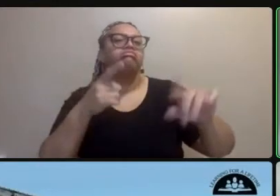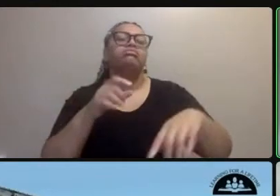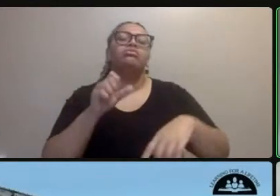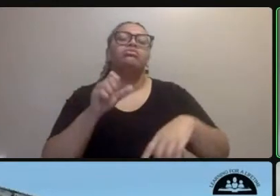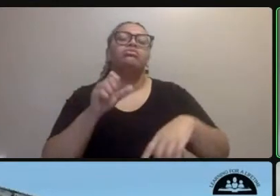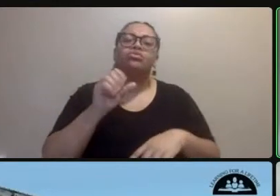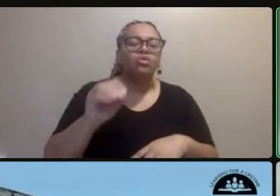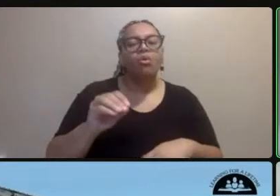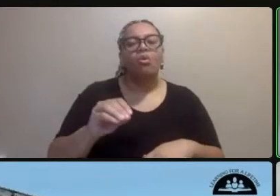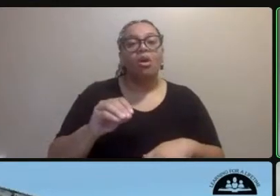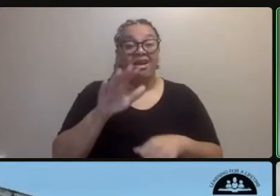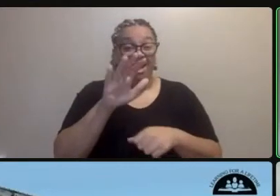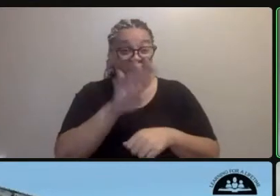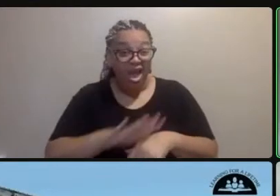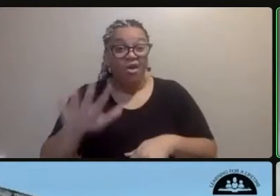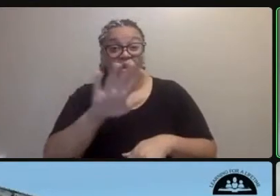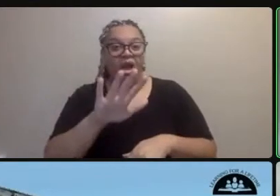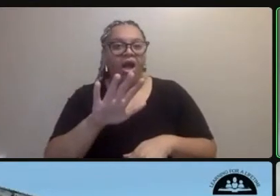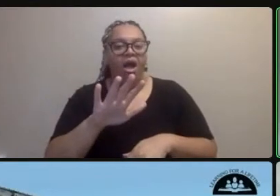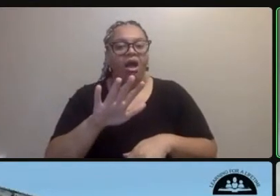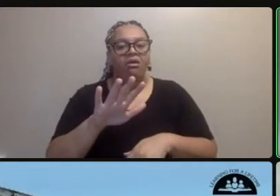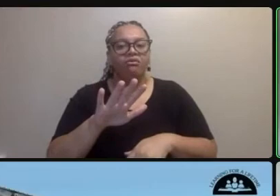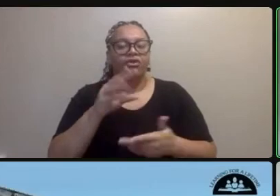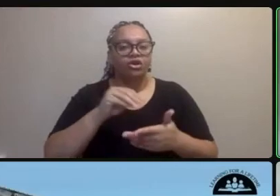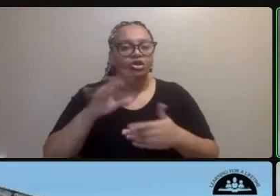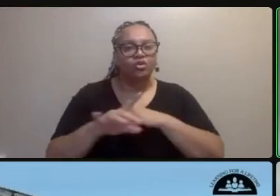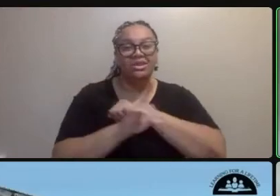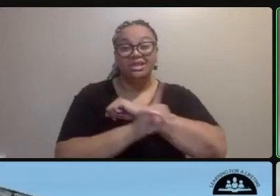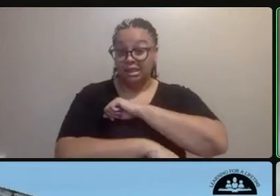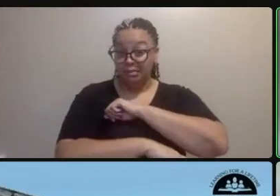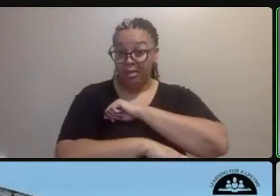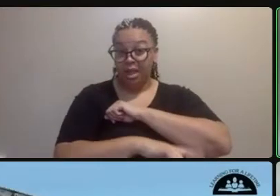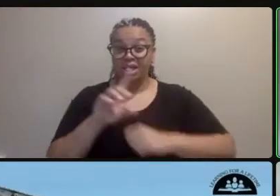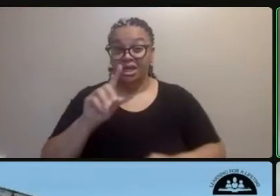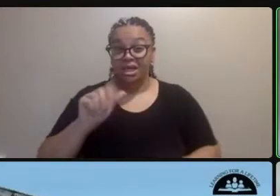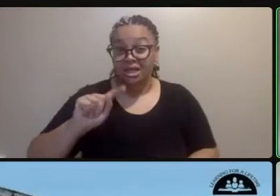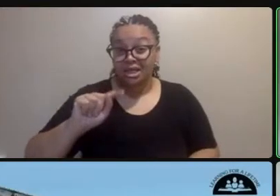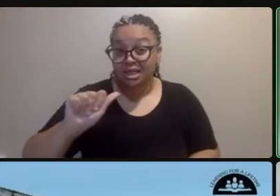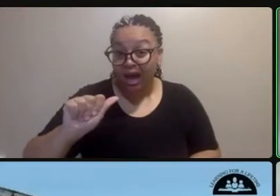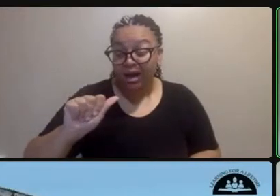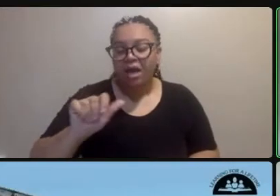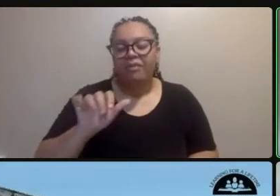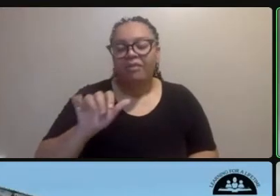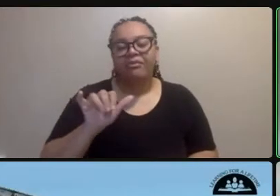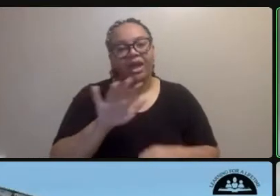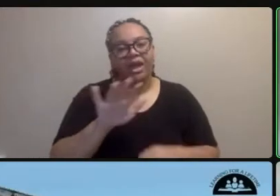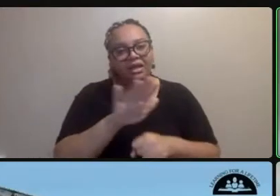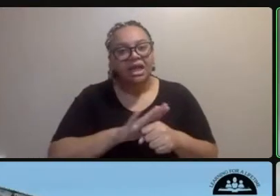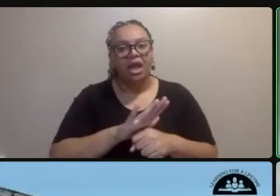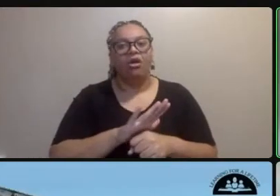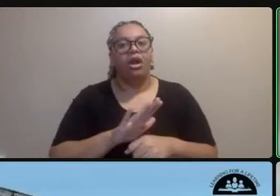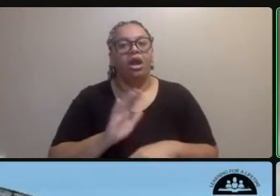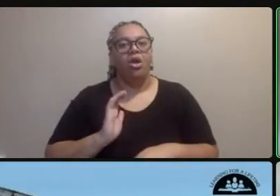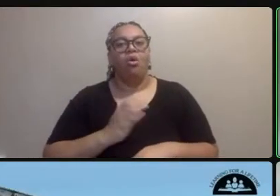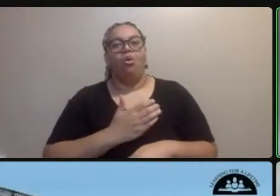REALLY EQUITABLE AND TRULY INDICATE OUR GOAL ACHIEVEMENT.